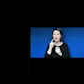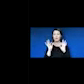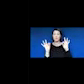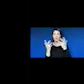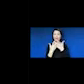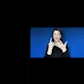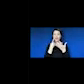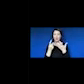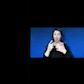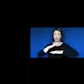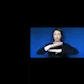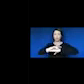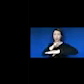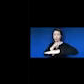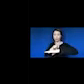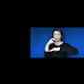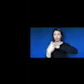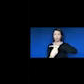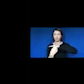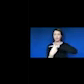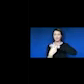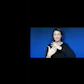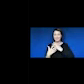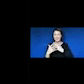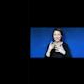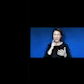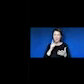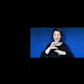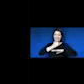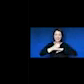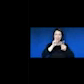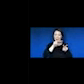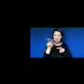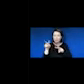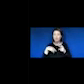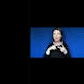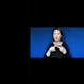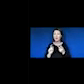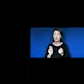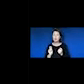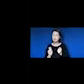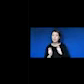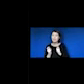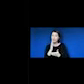So arranging that tour, rephrasing those interview questions, gave the confidence to my client